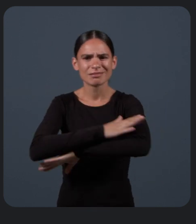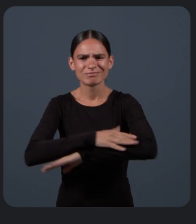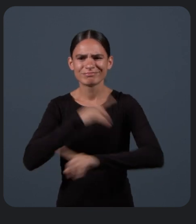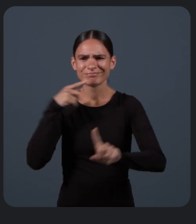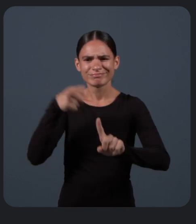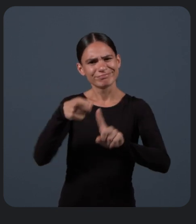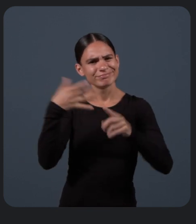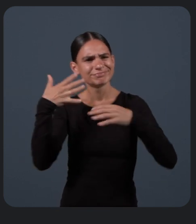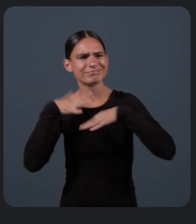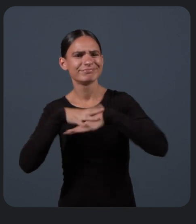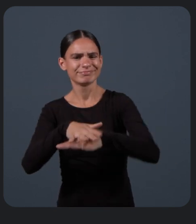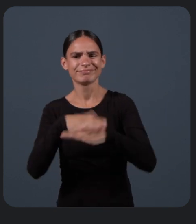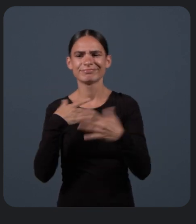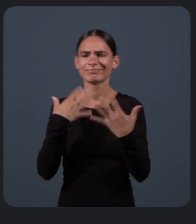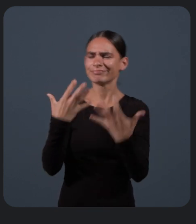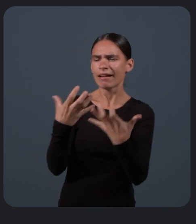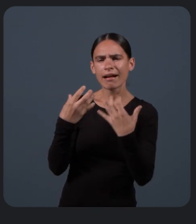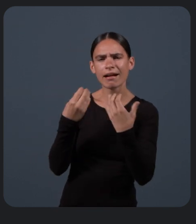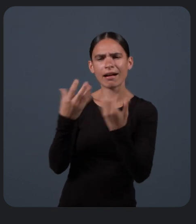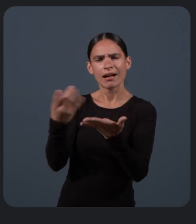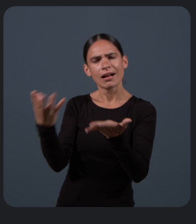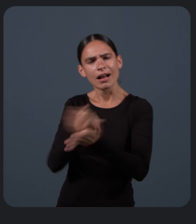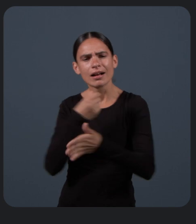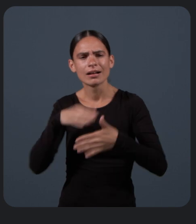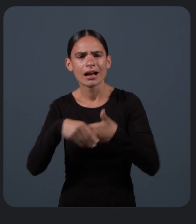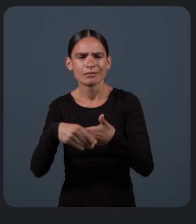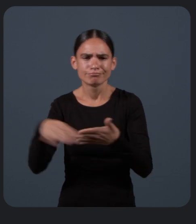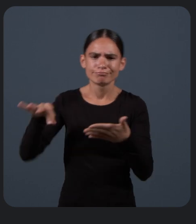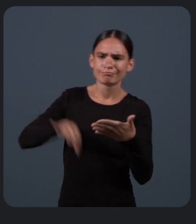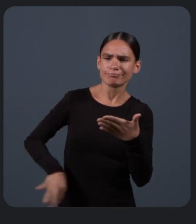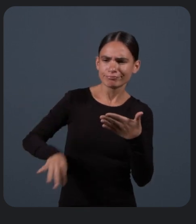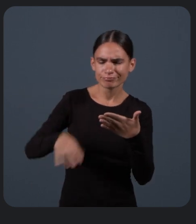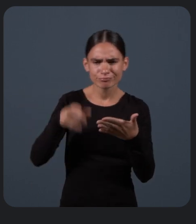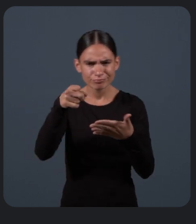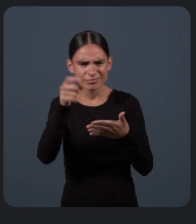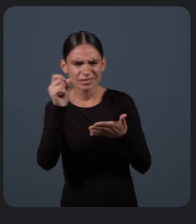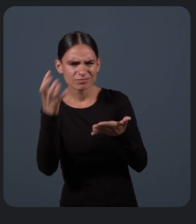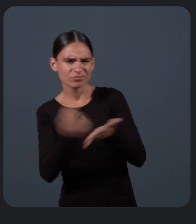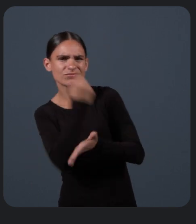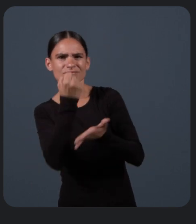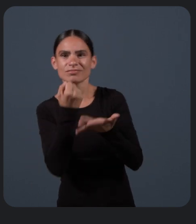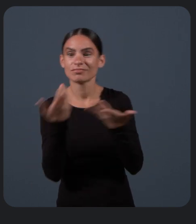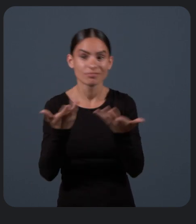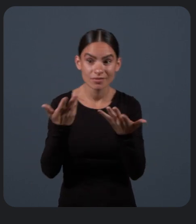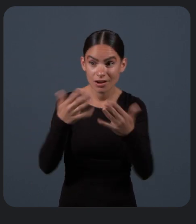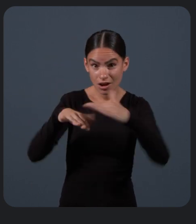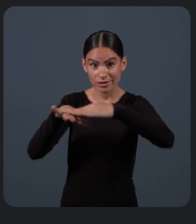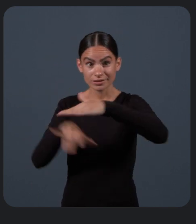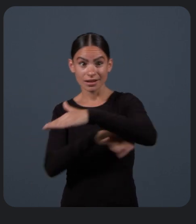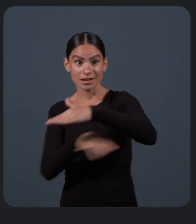And we want to give you the flexibility also to take full advantage of that underlying operating system whenever you build a Flutter